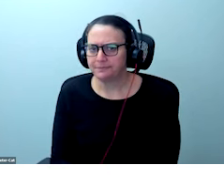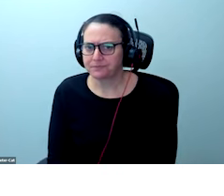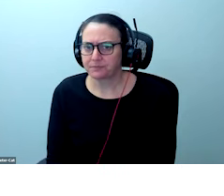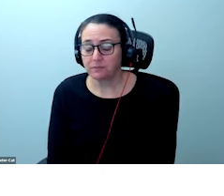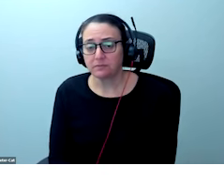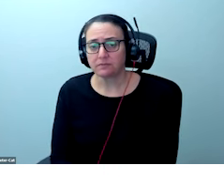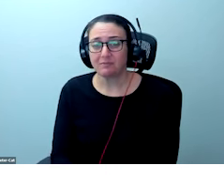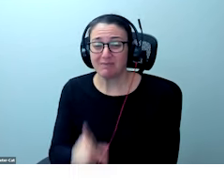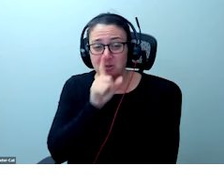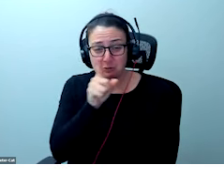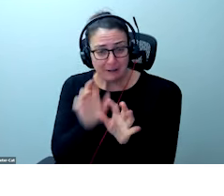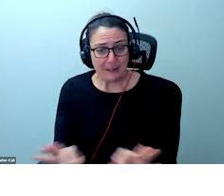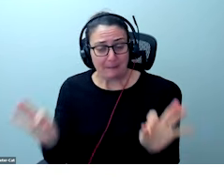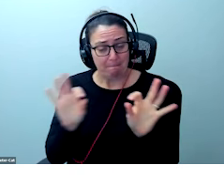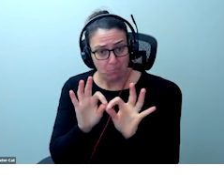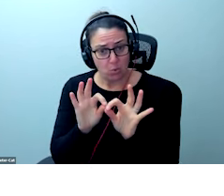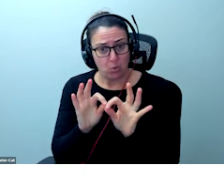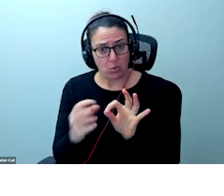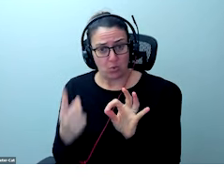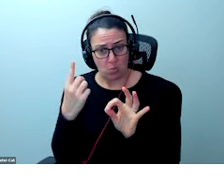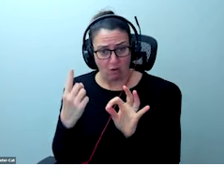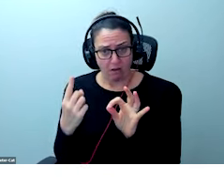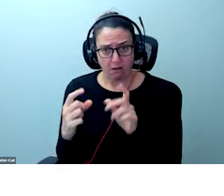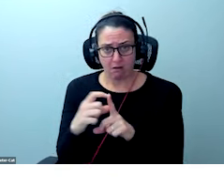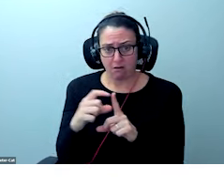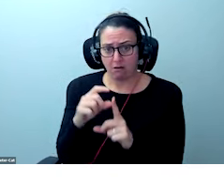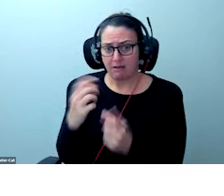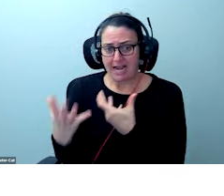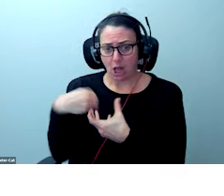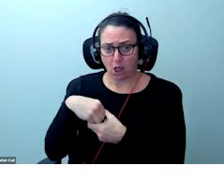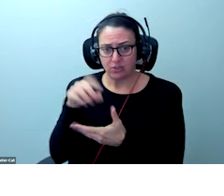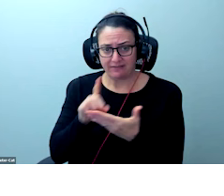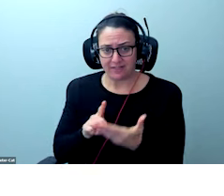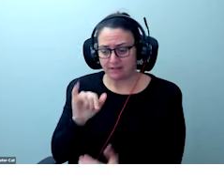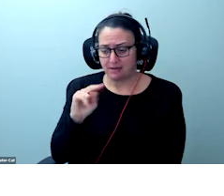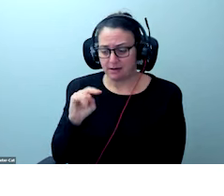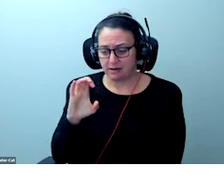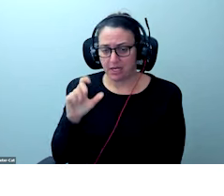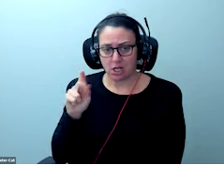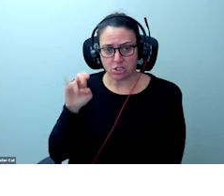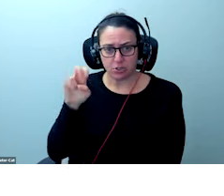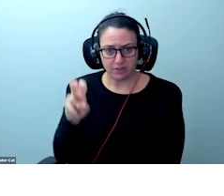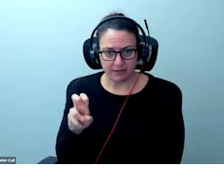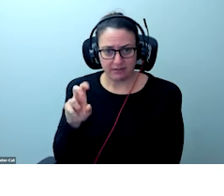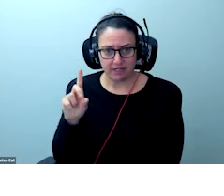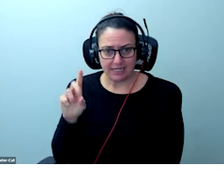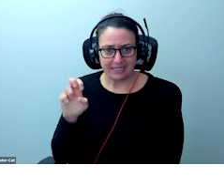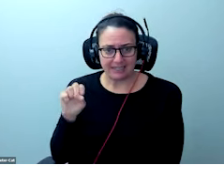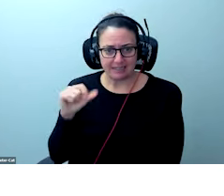I'd say the really important one that sticks with me is inclusive design. And some of the best definitions out there that I have